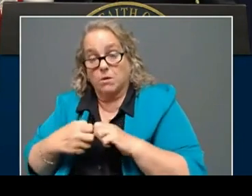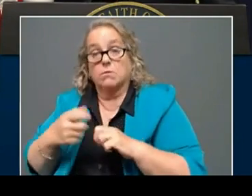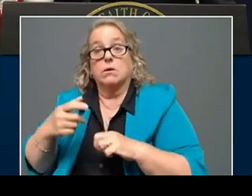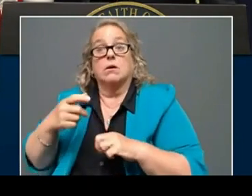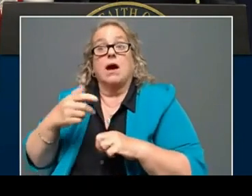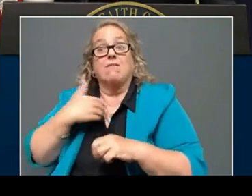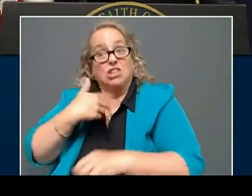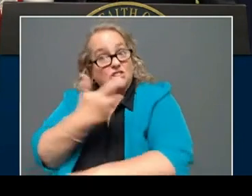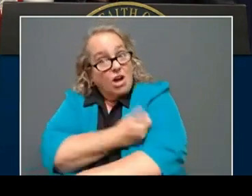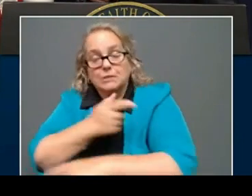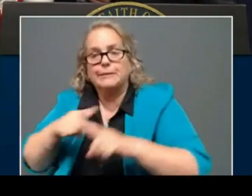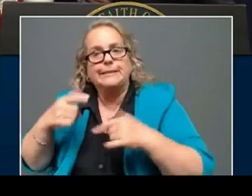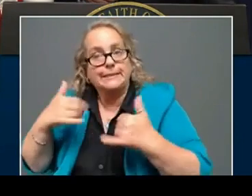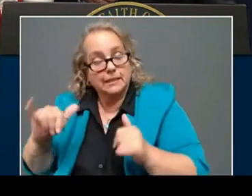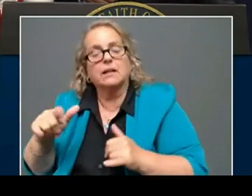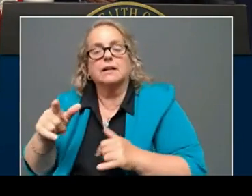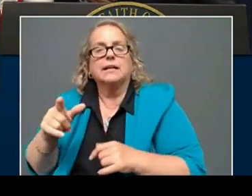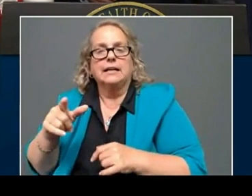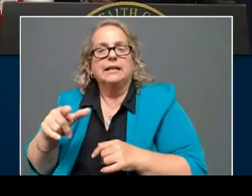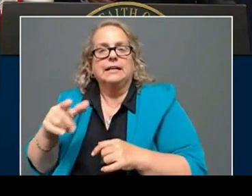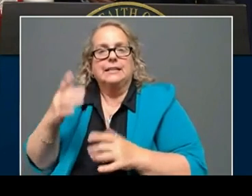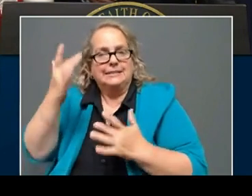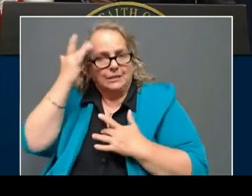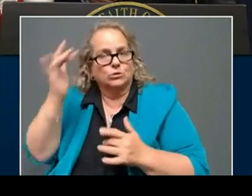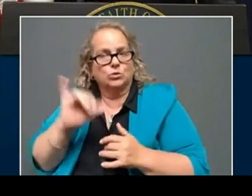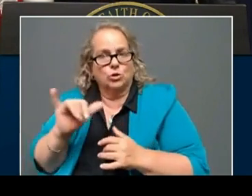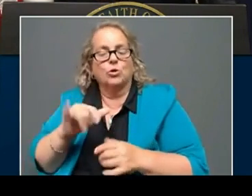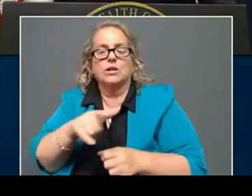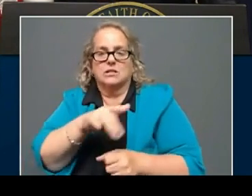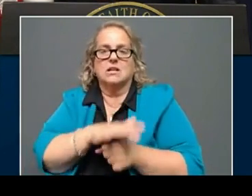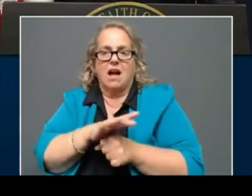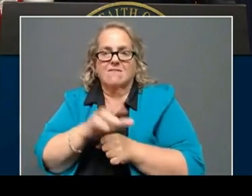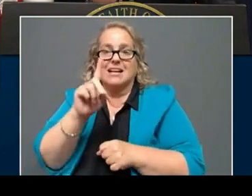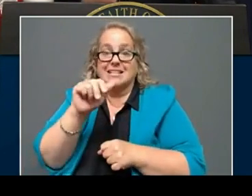seen enough data to make this recommendation. Here's another one